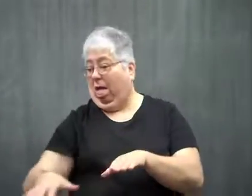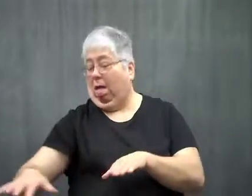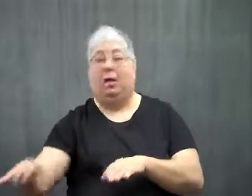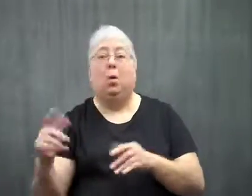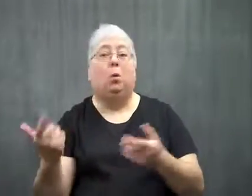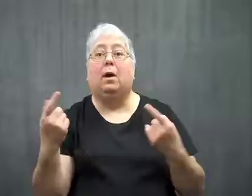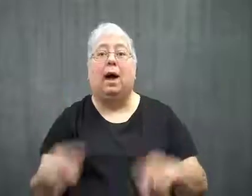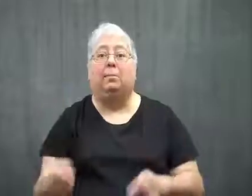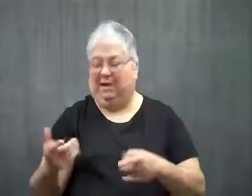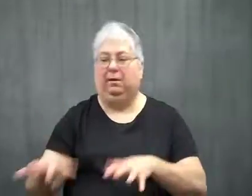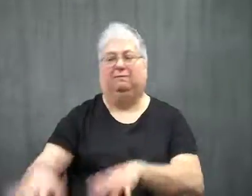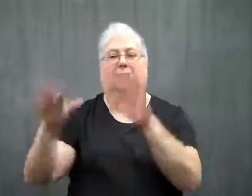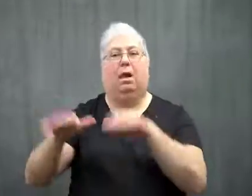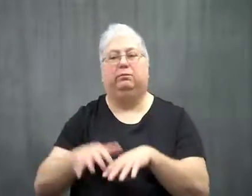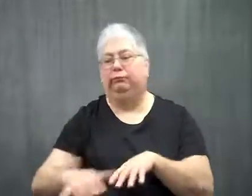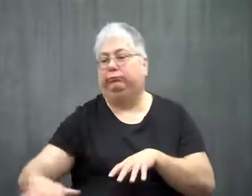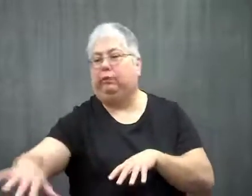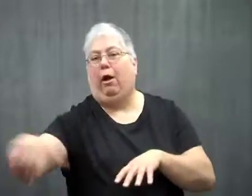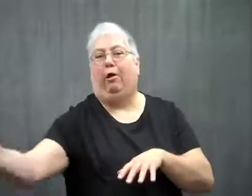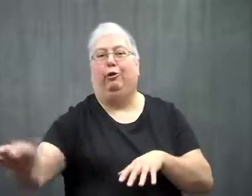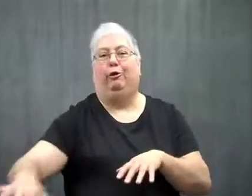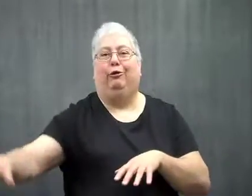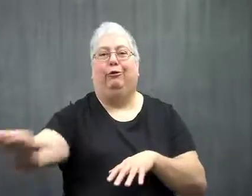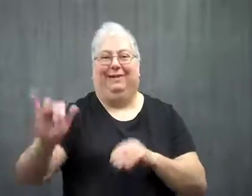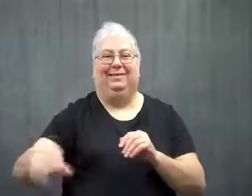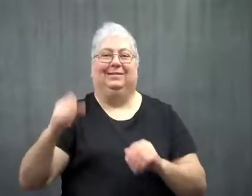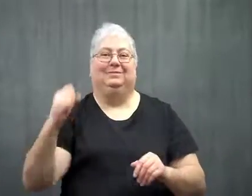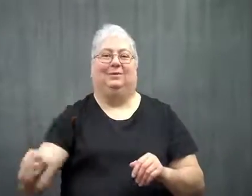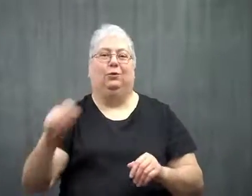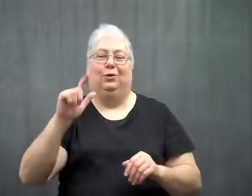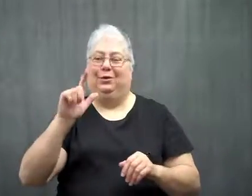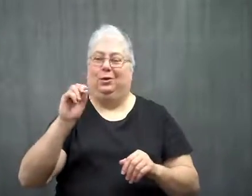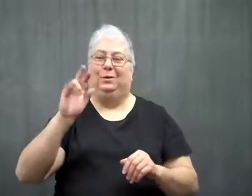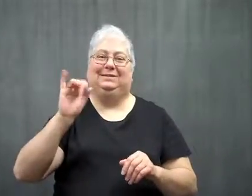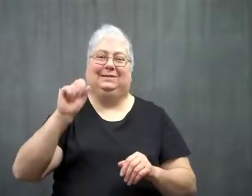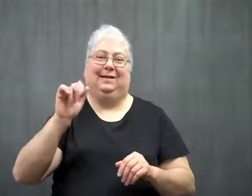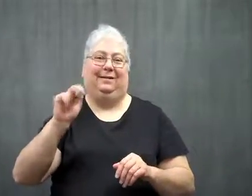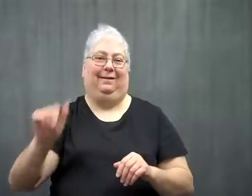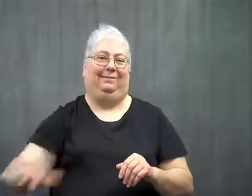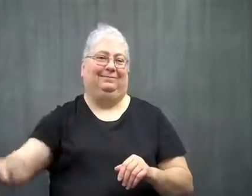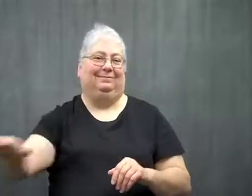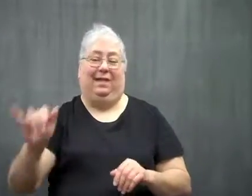The water is diverted and floods a different area, in Southern Louisiana.